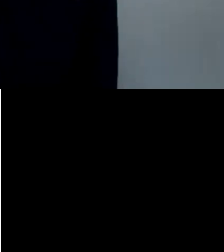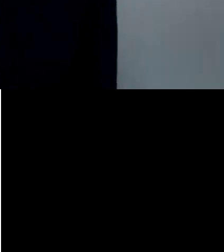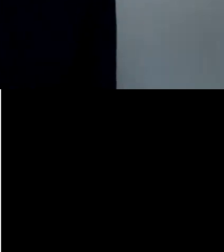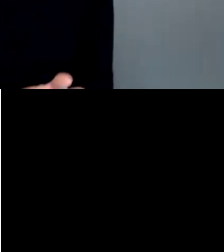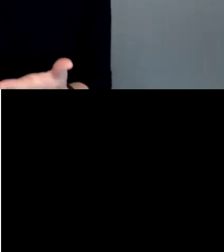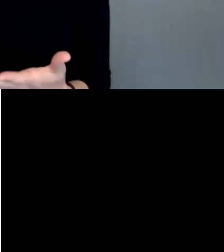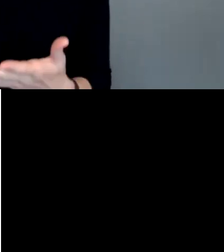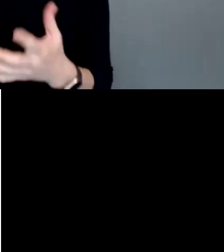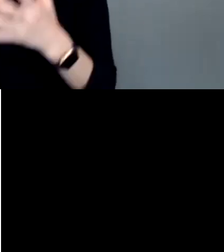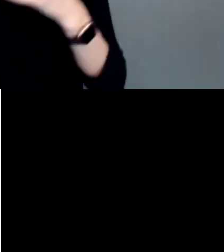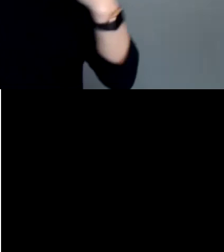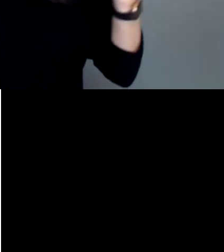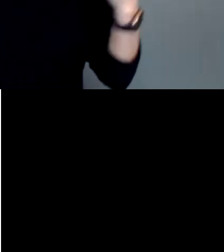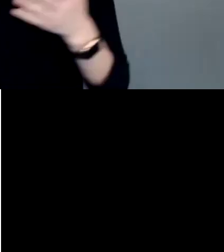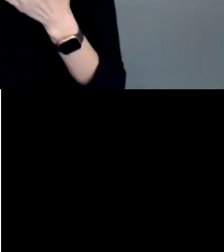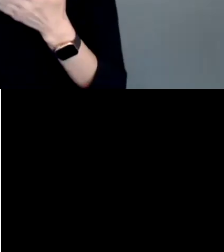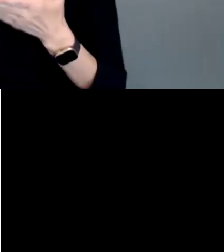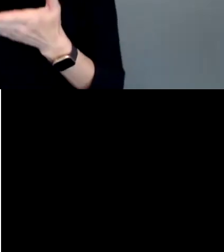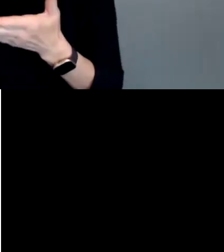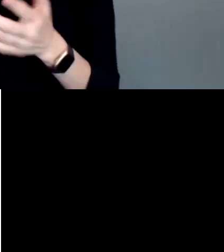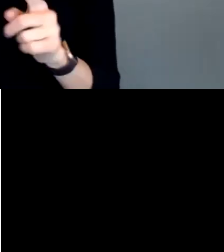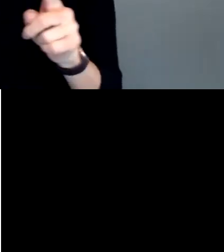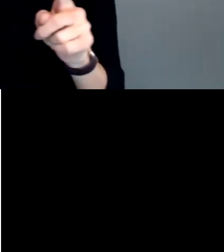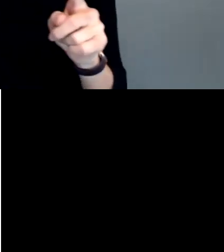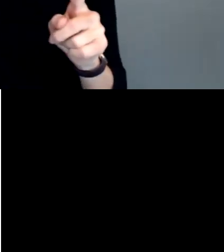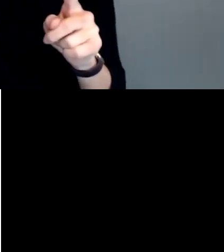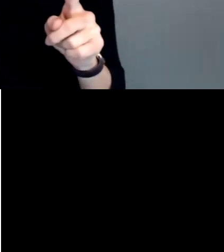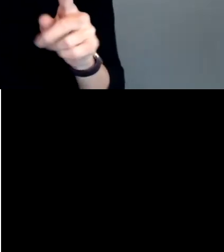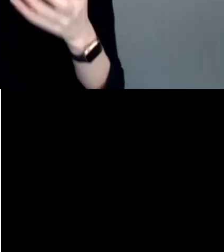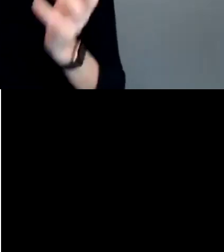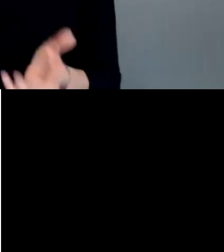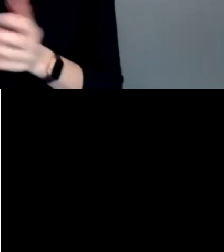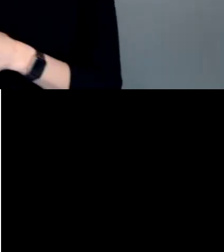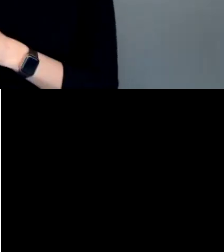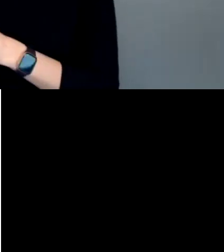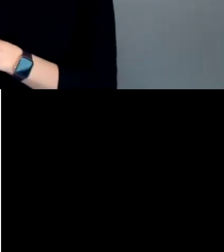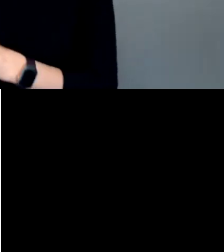so much research out there about the bias of healthcare